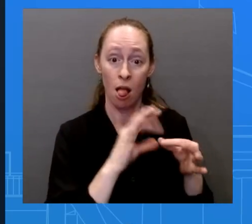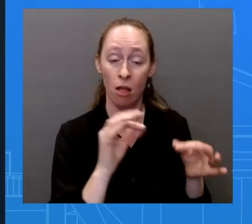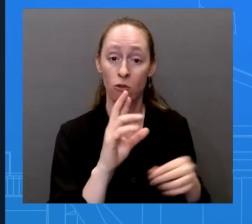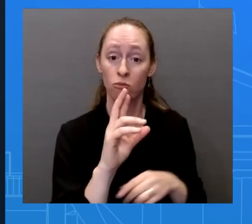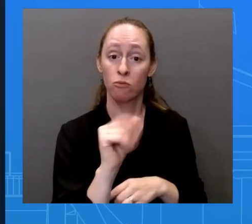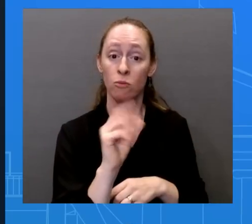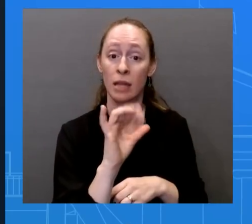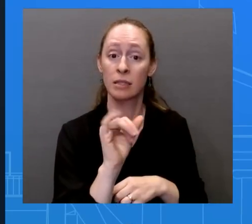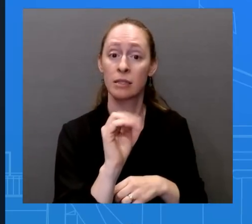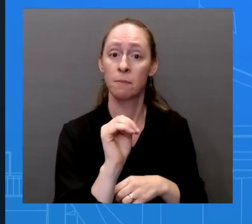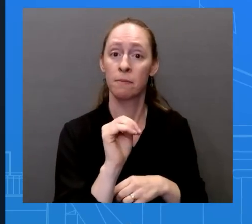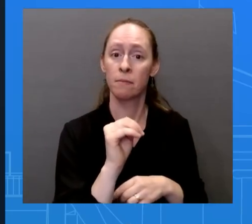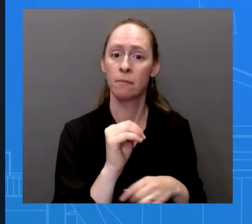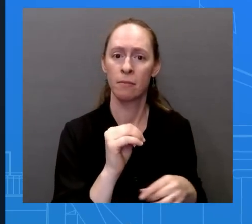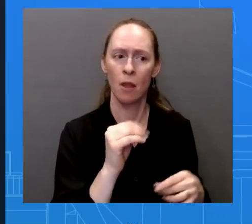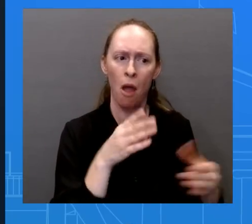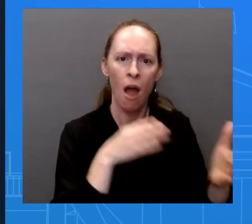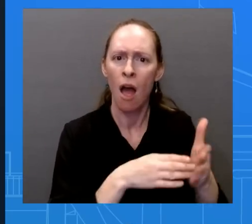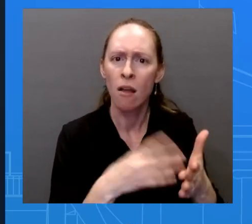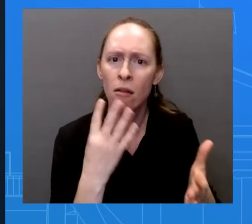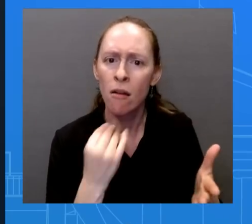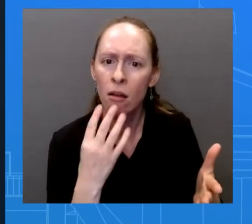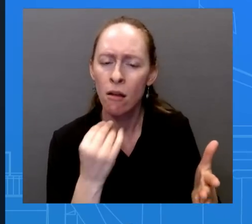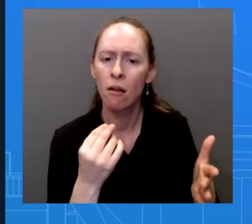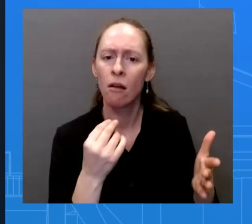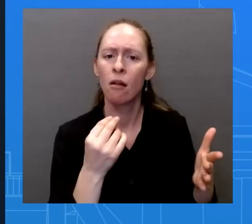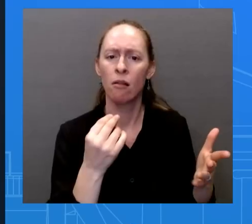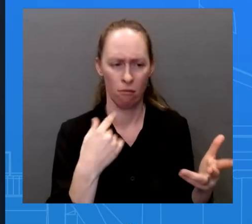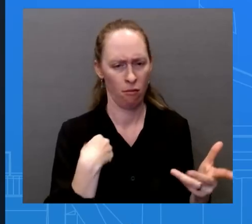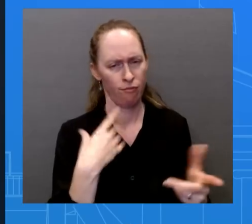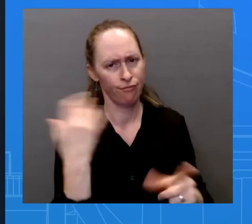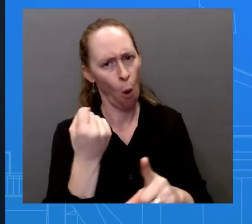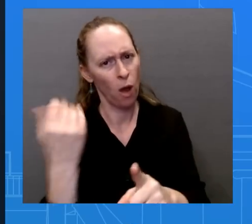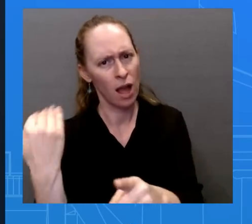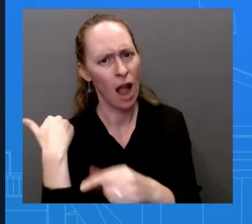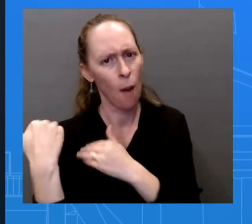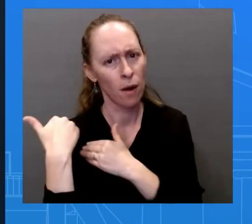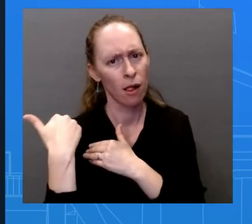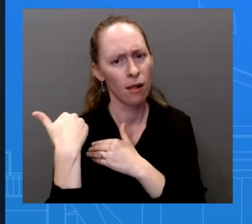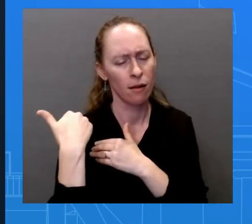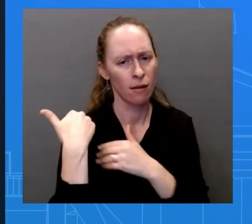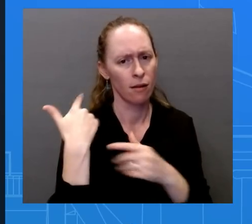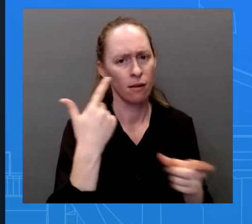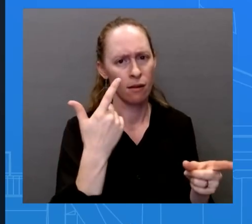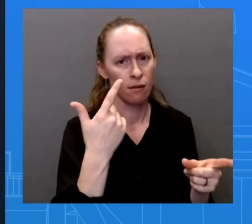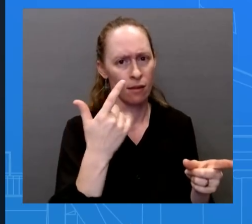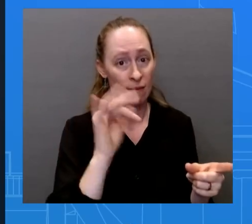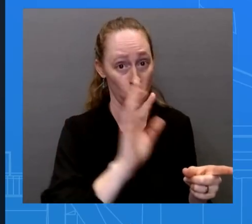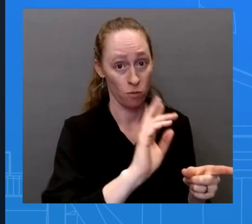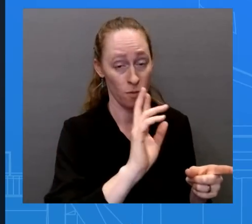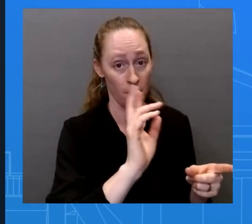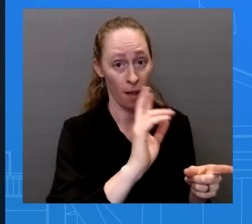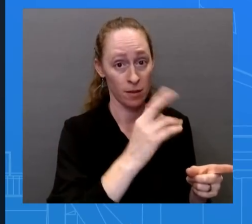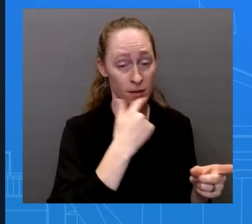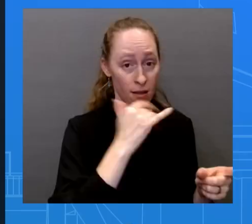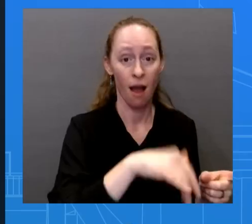When a MAGA Republican says something racist or antisemitic, they are embraced by cheering crowds